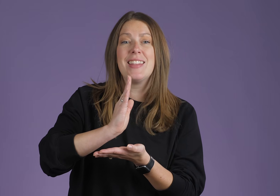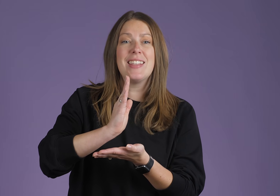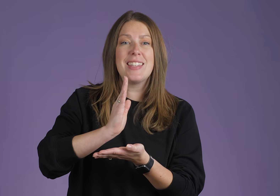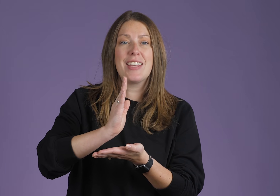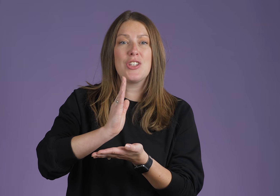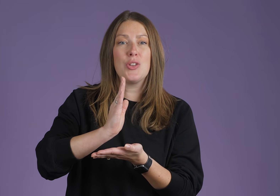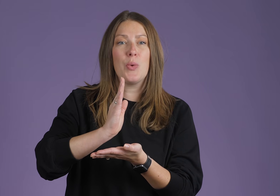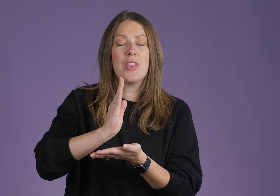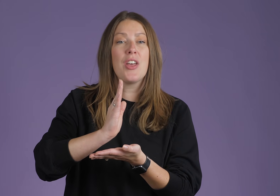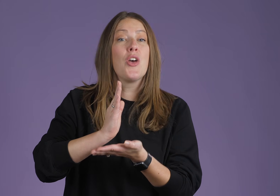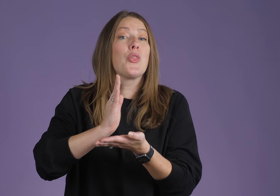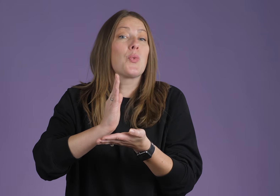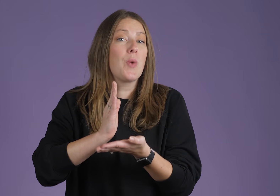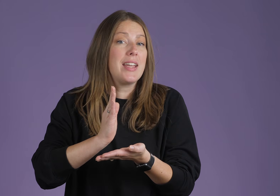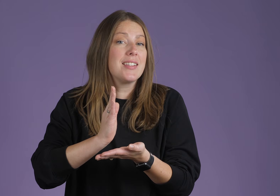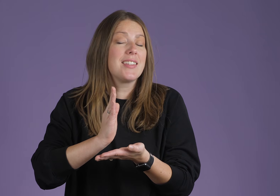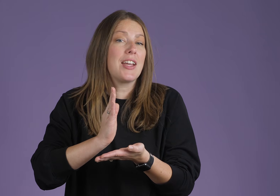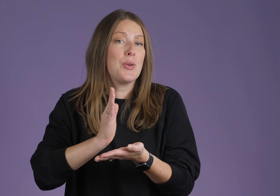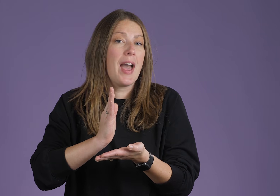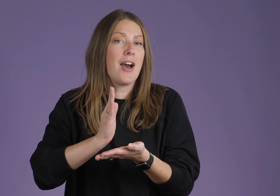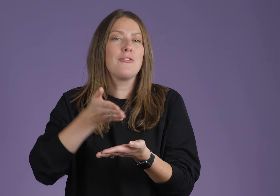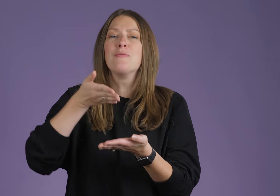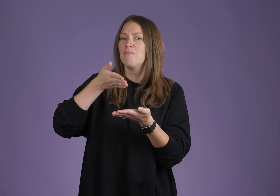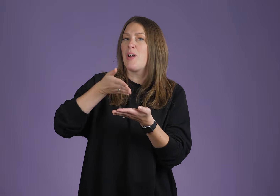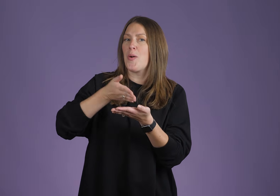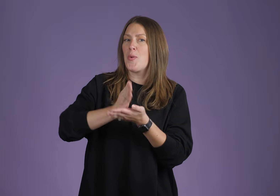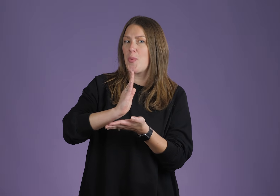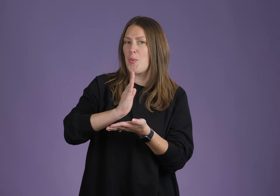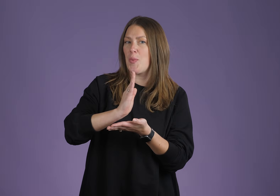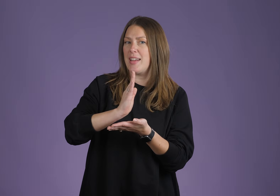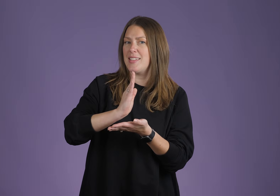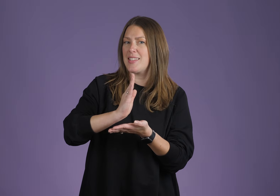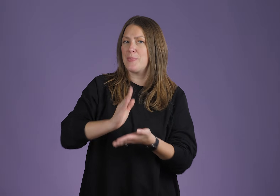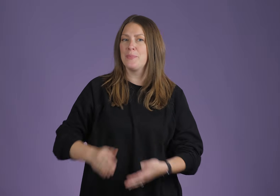This has to do with the rights that you have. Rights